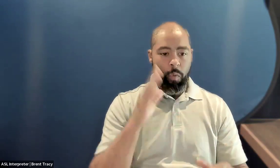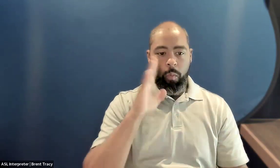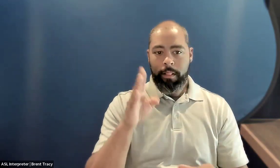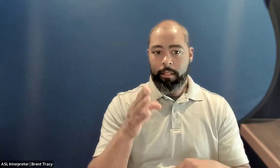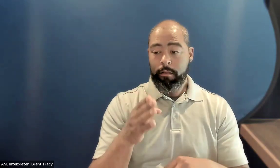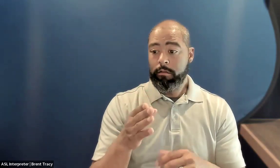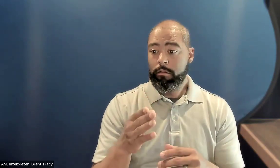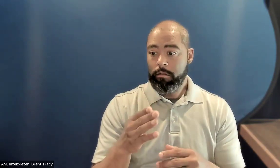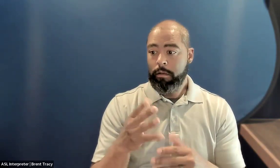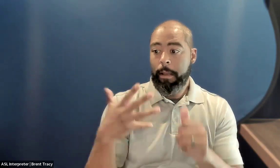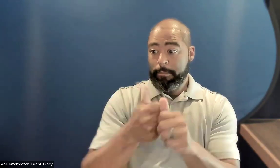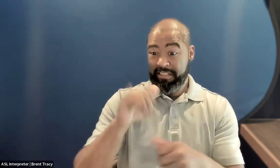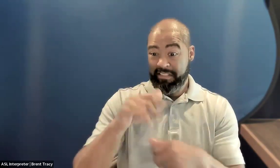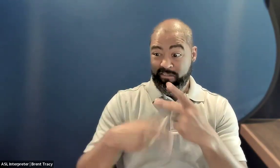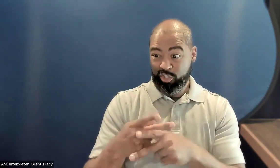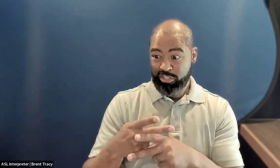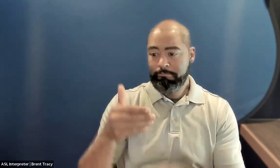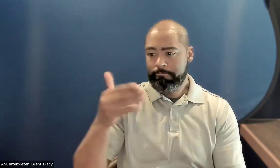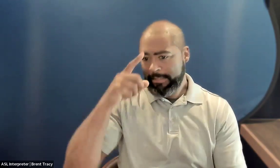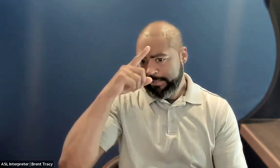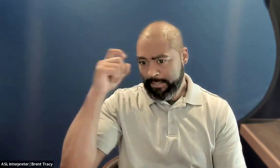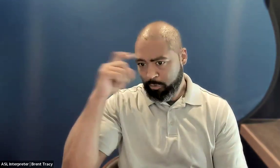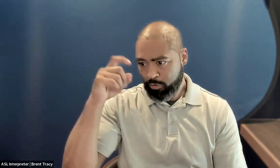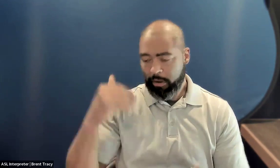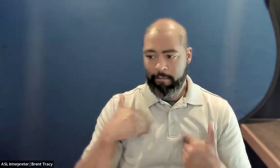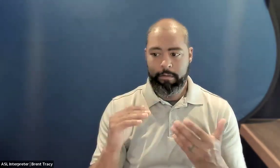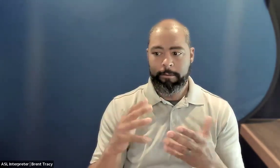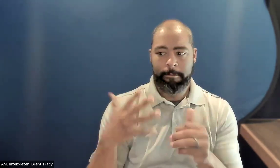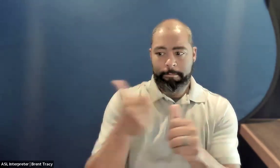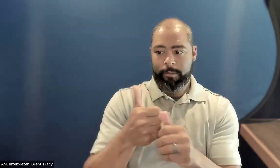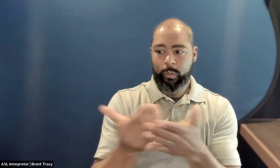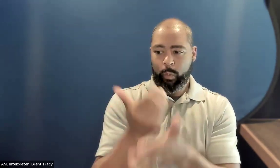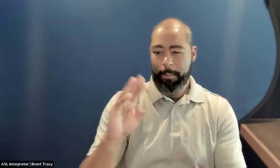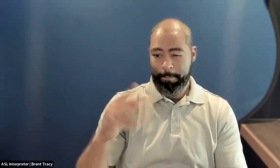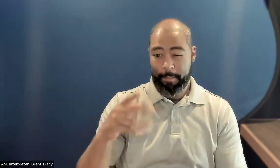This is an example of the same type of output for extreme precipitation.